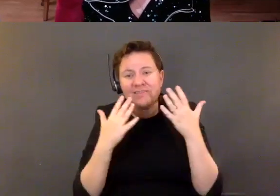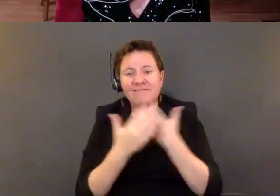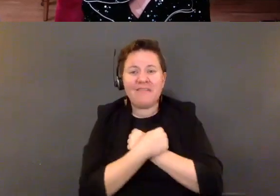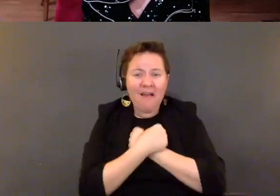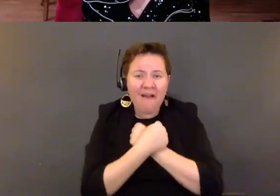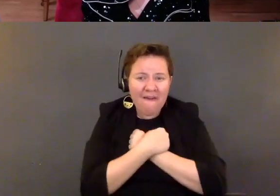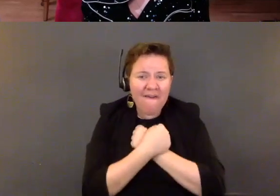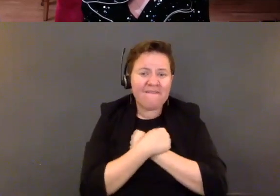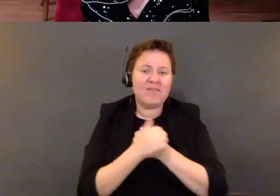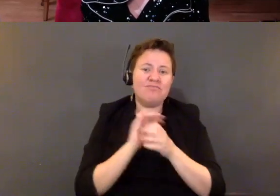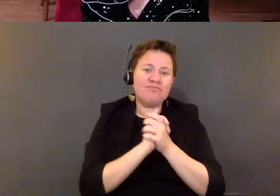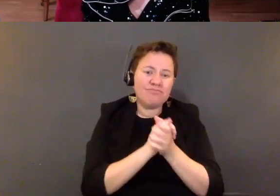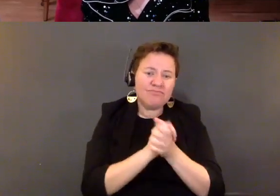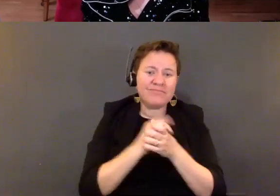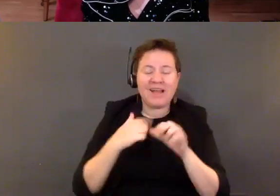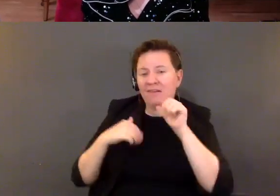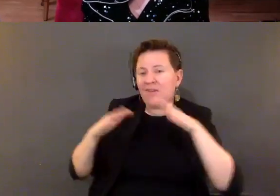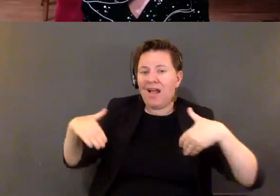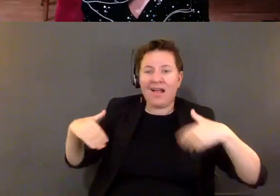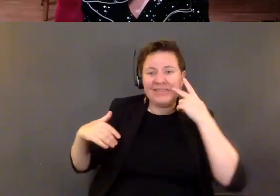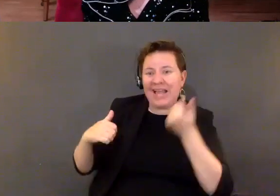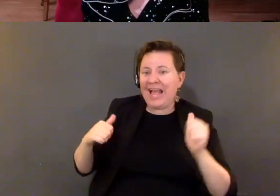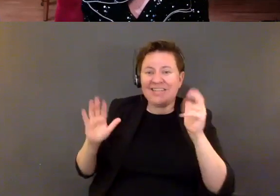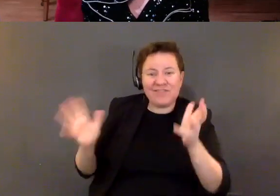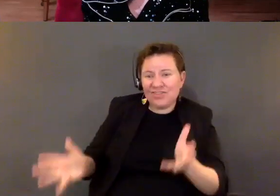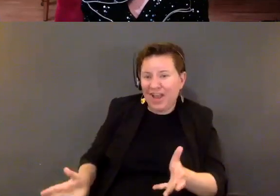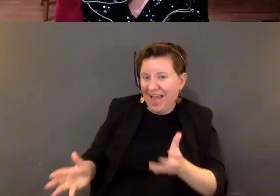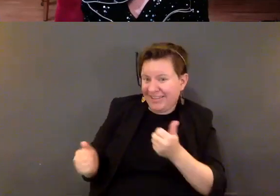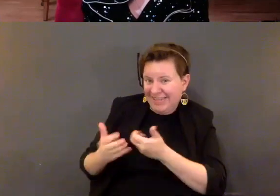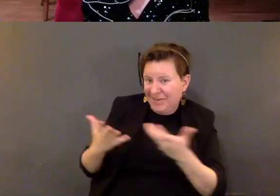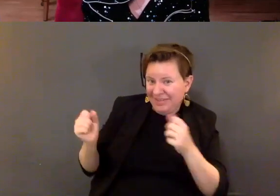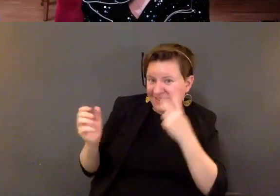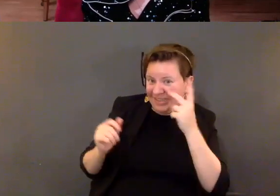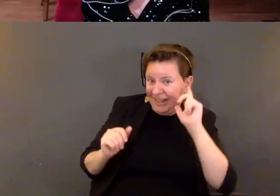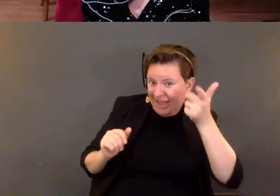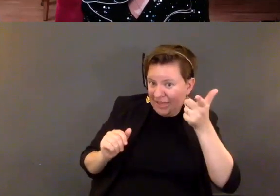i haven't been able to see any of the chat sarah is there any way to see it later yeah i'll i'll